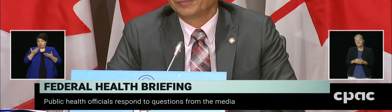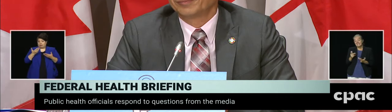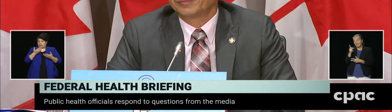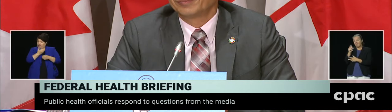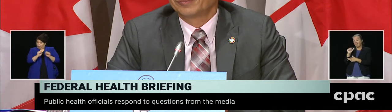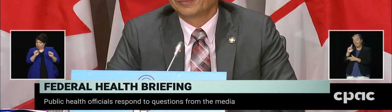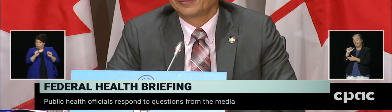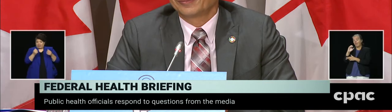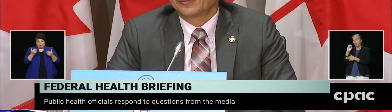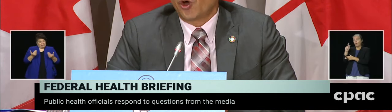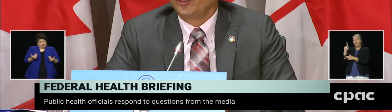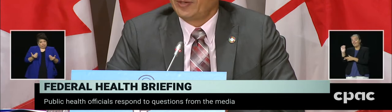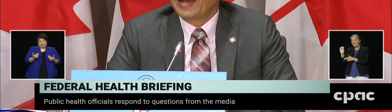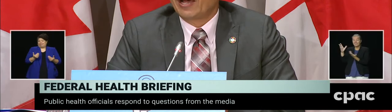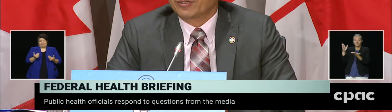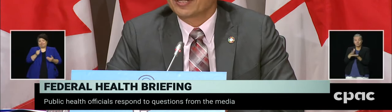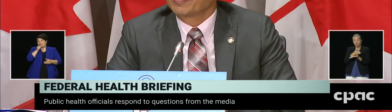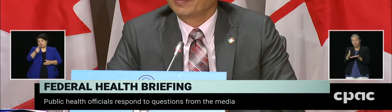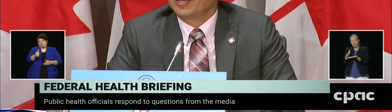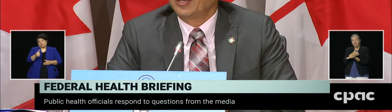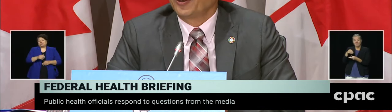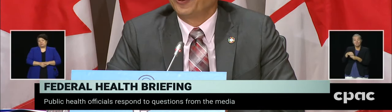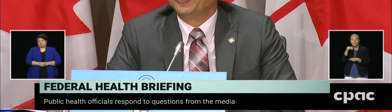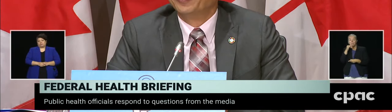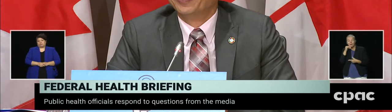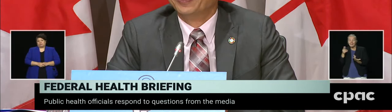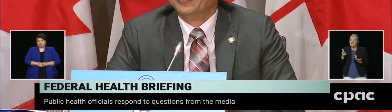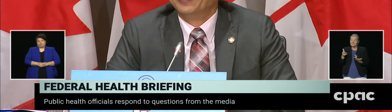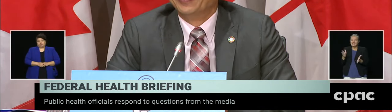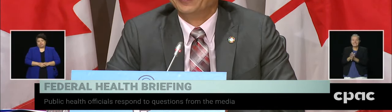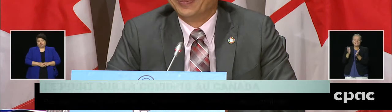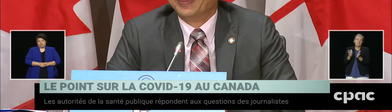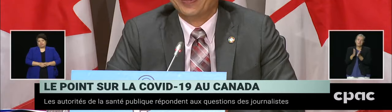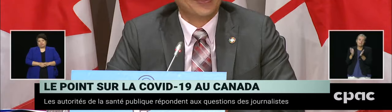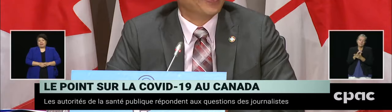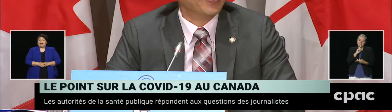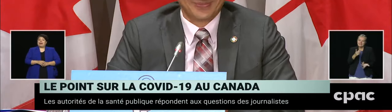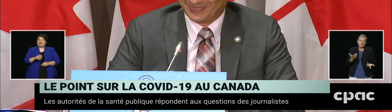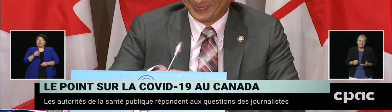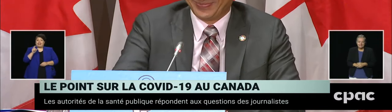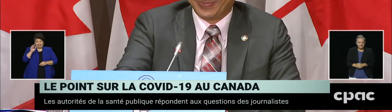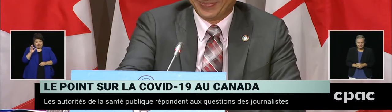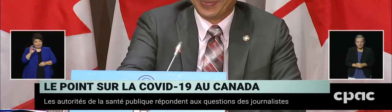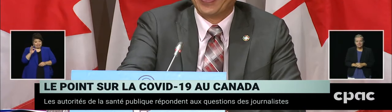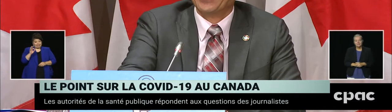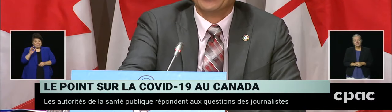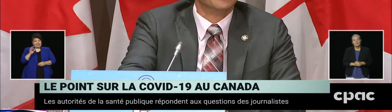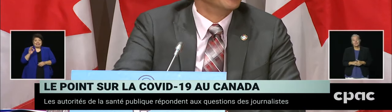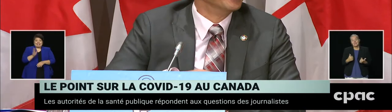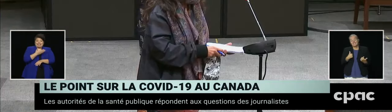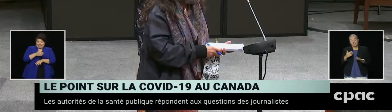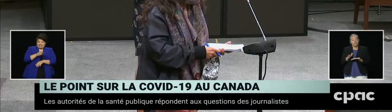I DON'T THINK AT THIS POINT YOU COULD CONSIDER THAT A SAFE ACTIVITY.